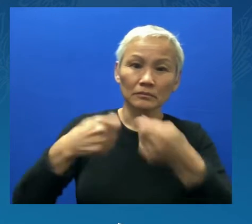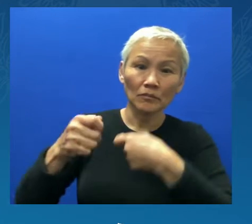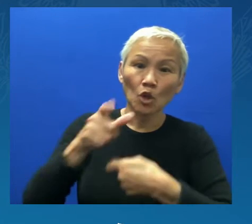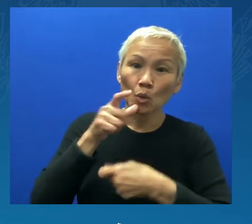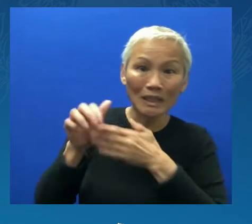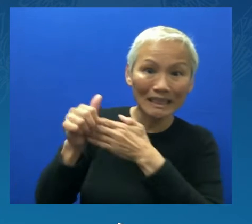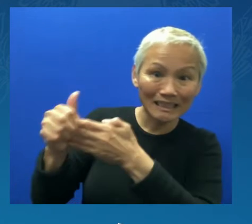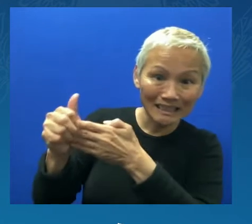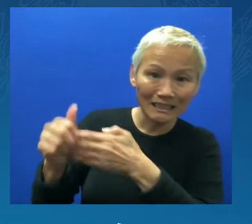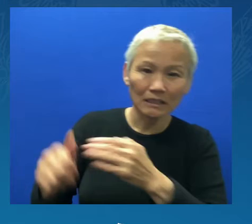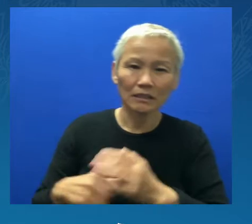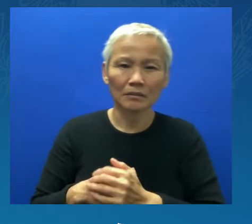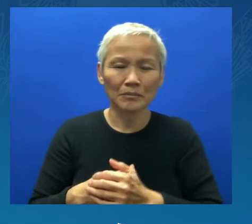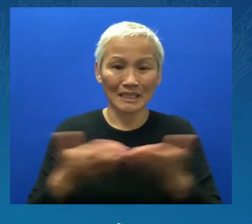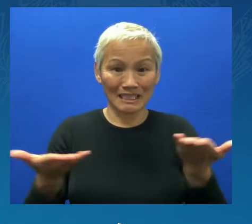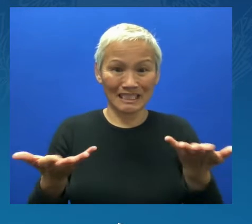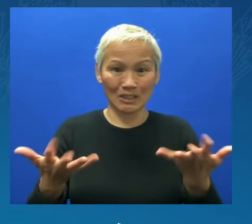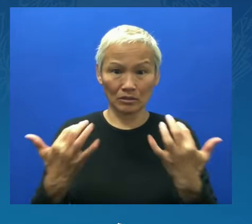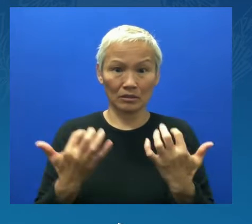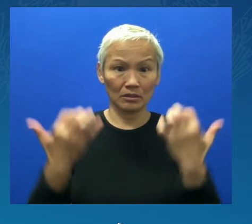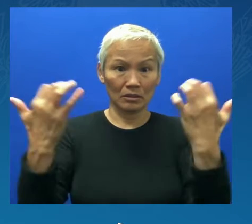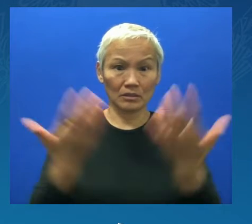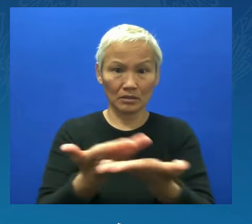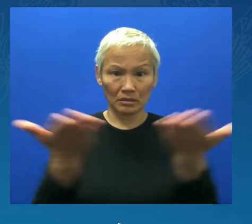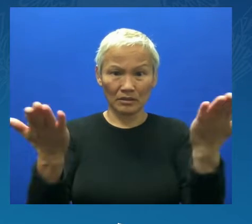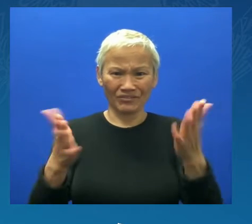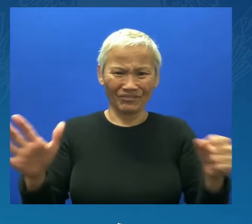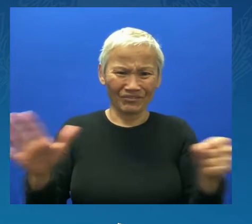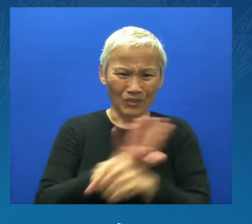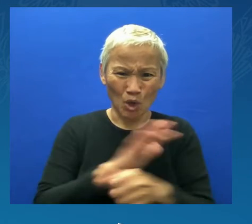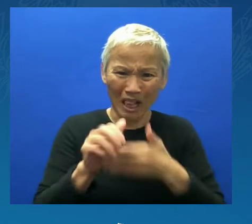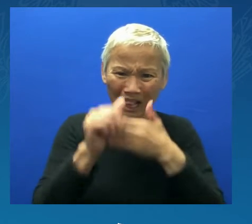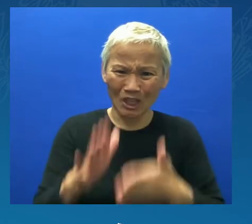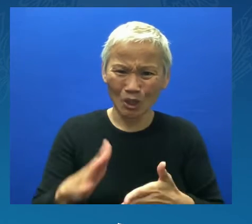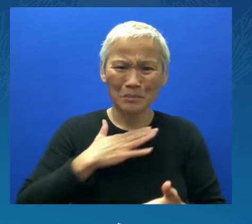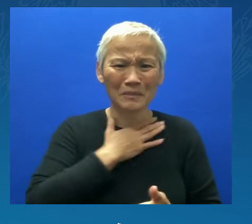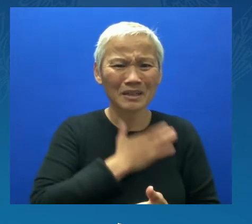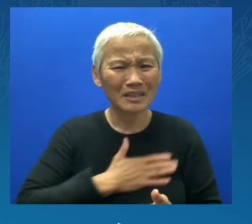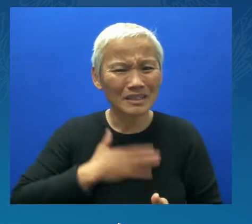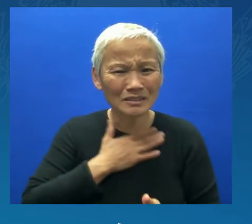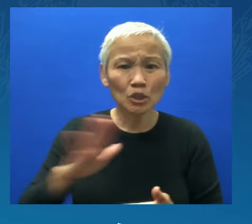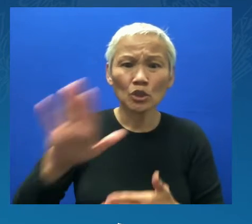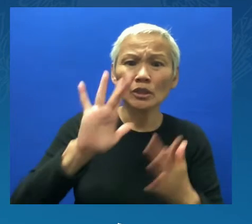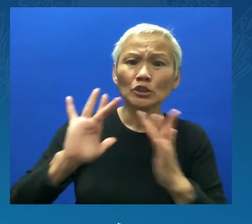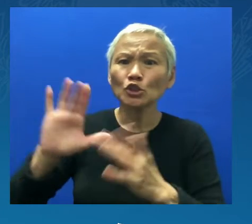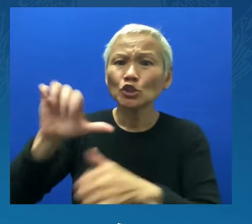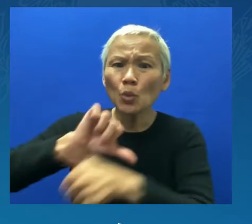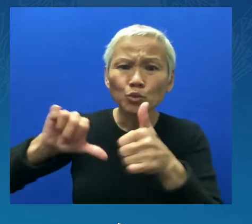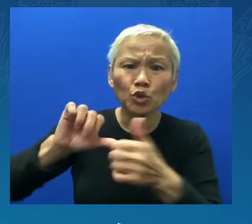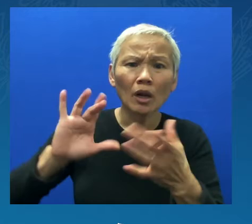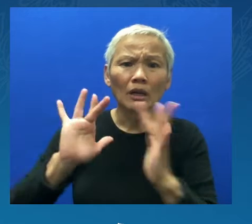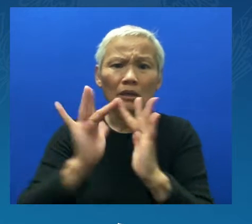to use your social networks, to use your bully pulpit, to use the standing that you have among your friends